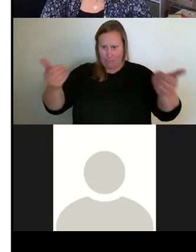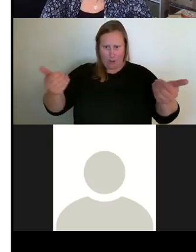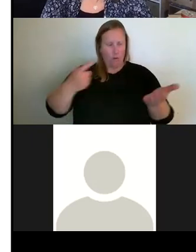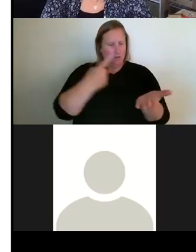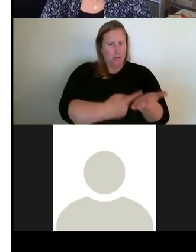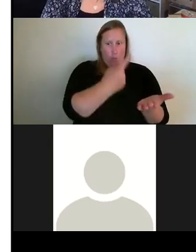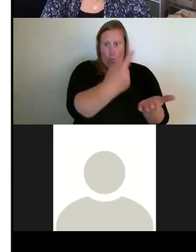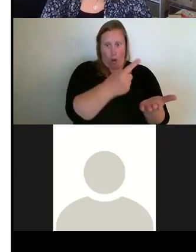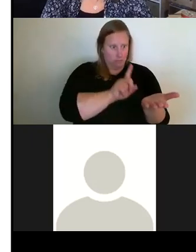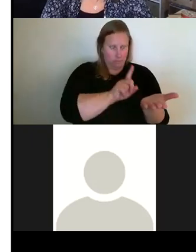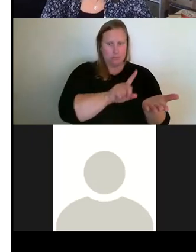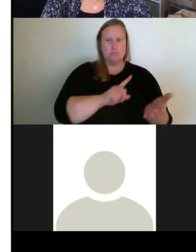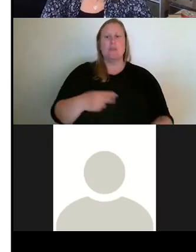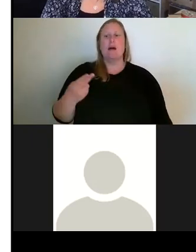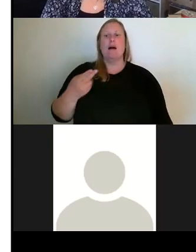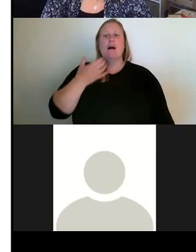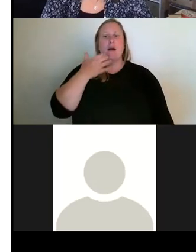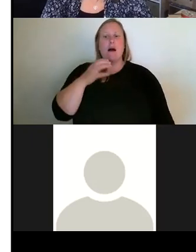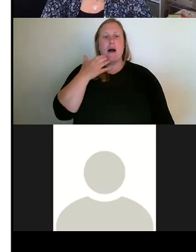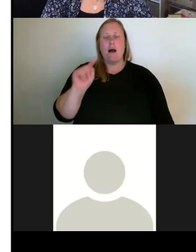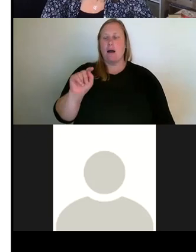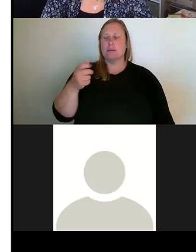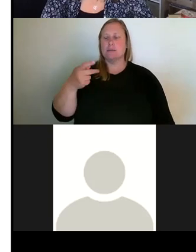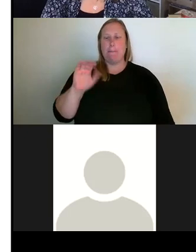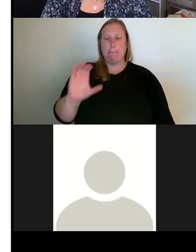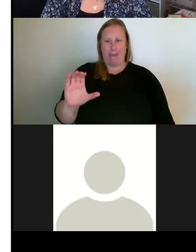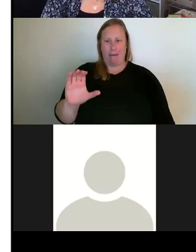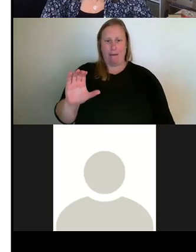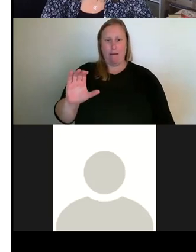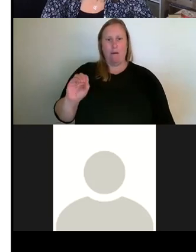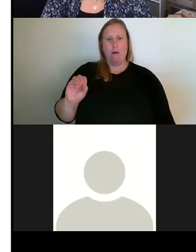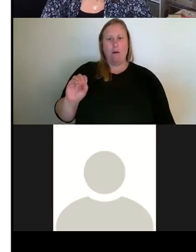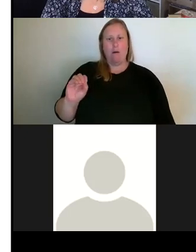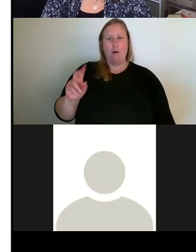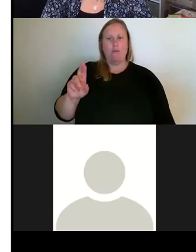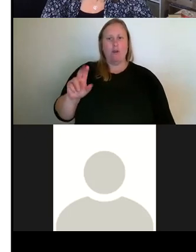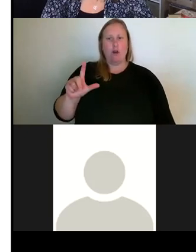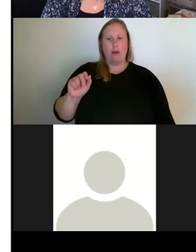The hot topic side is overlays to fix bad websites.